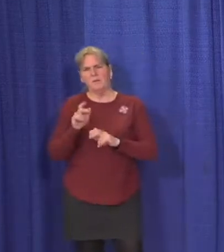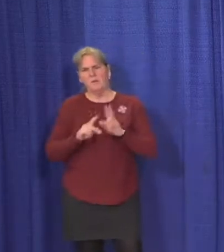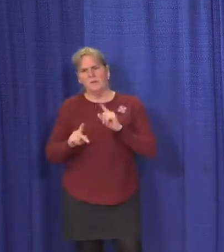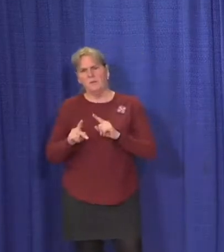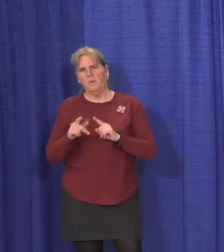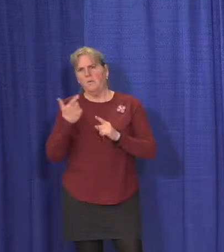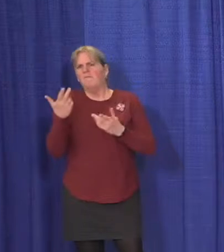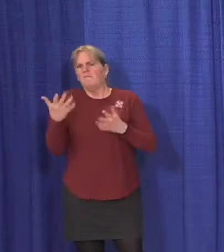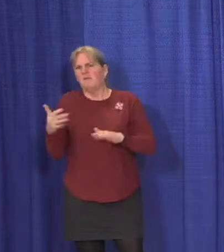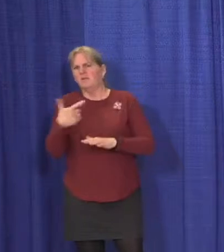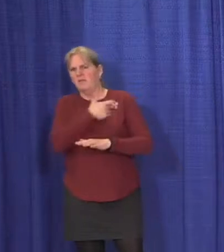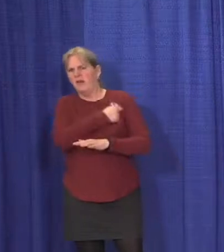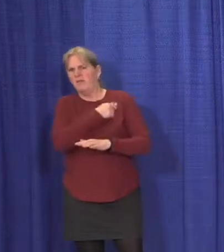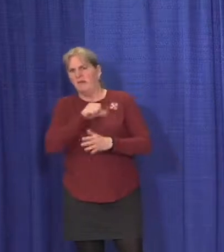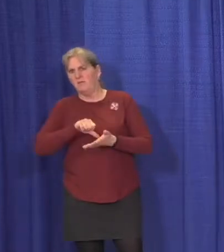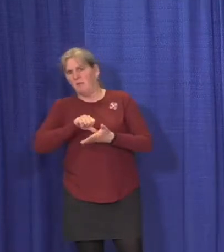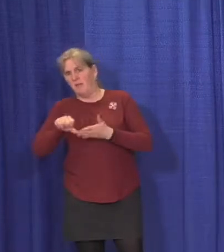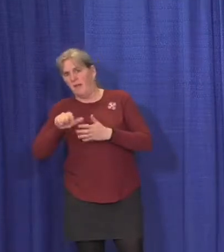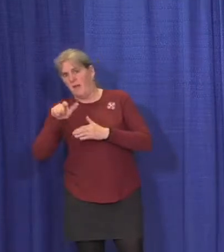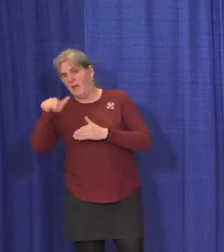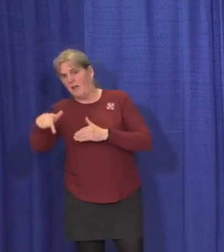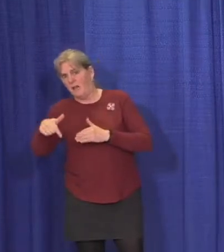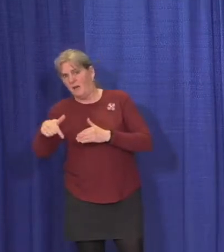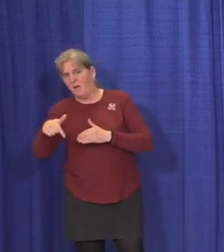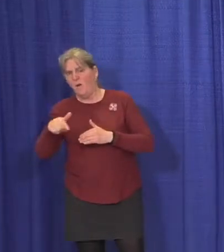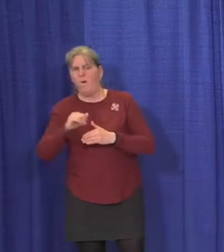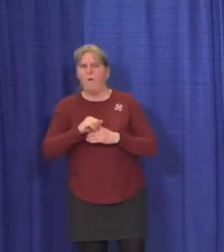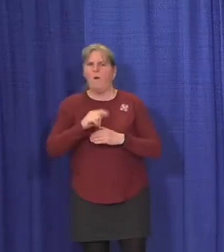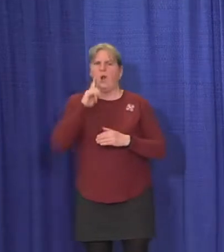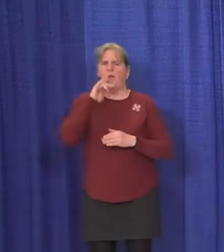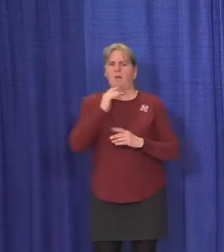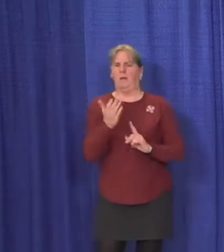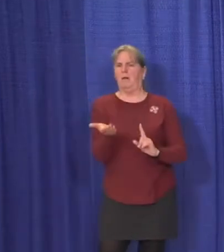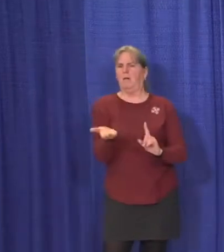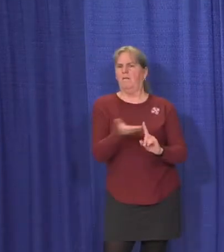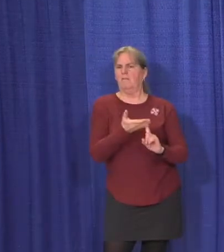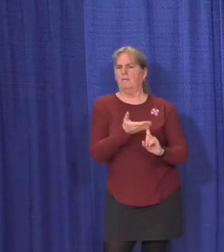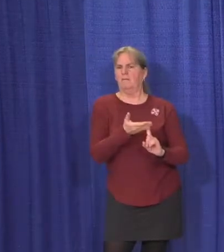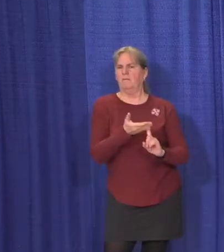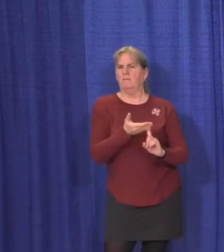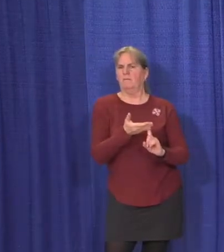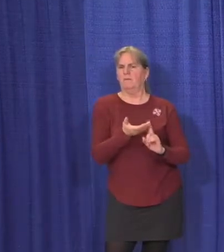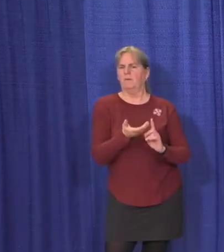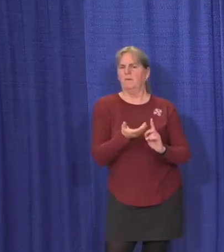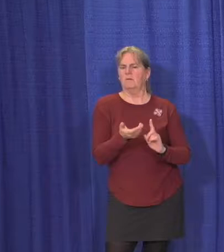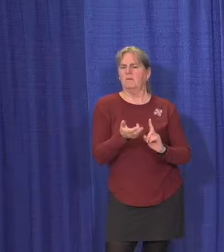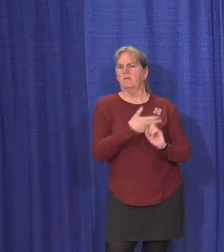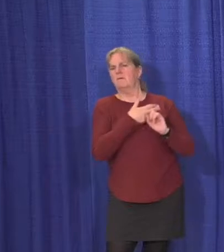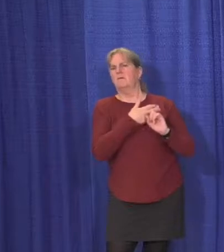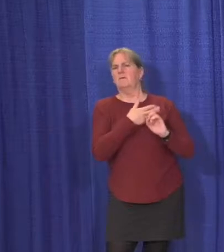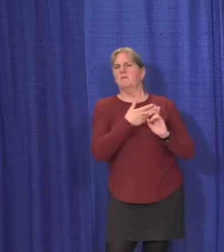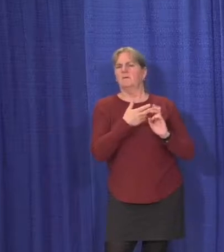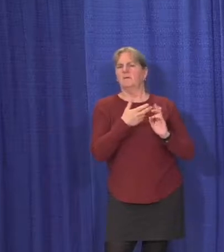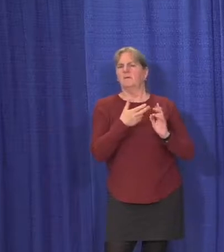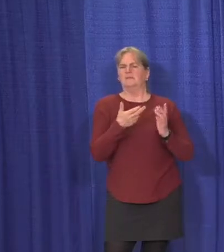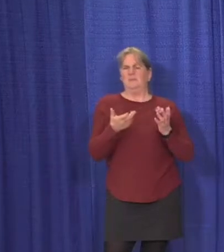already, are you coercing people. I think we need to be very